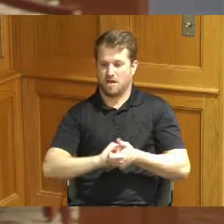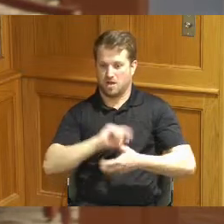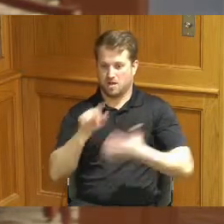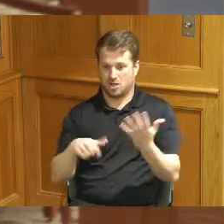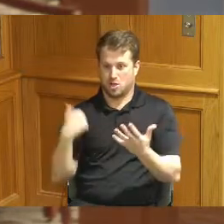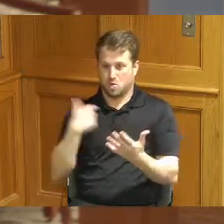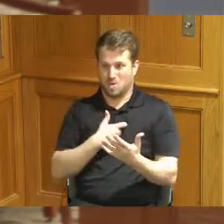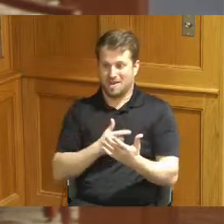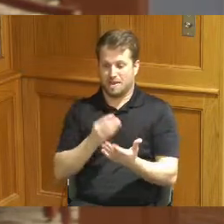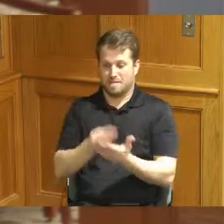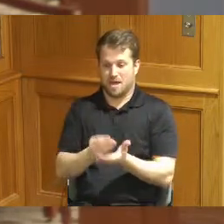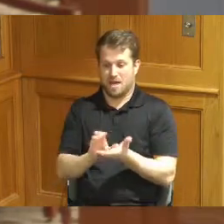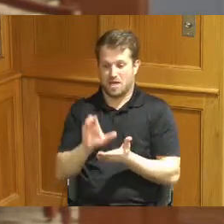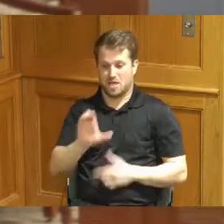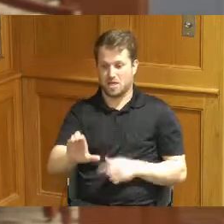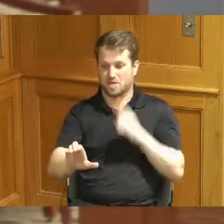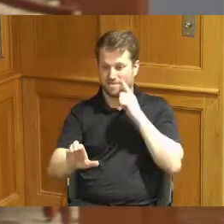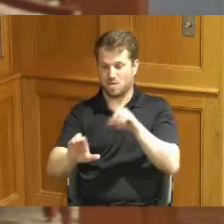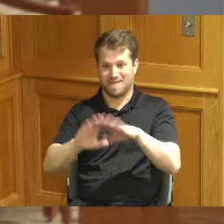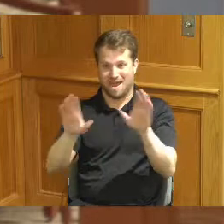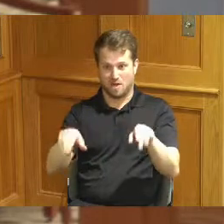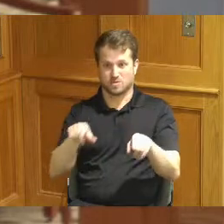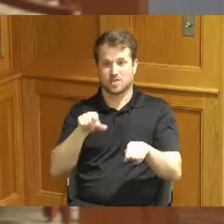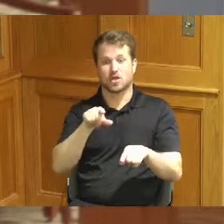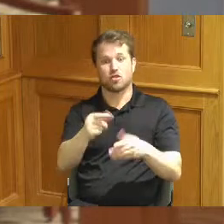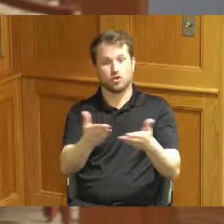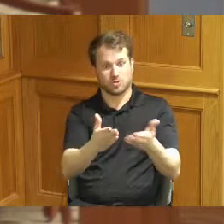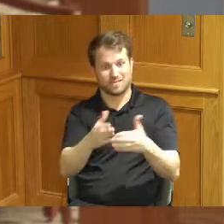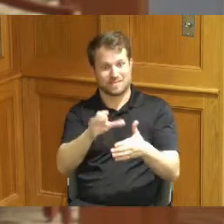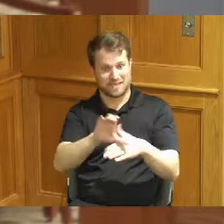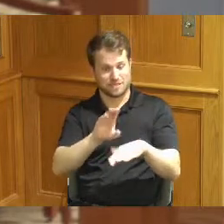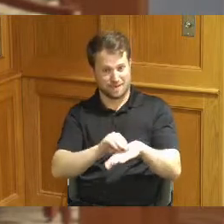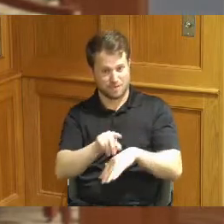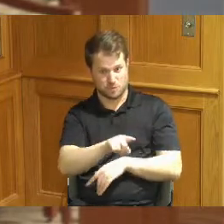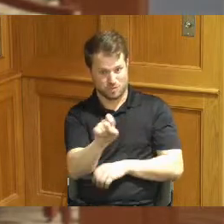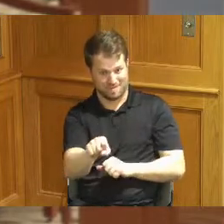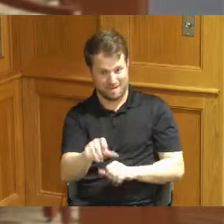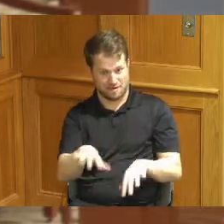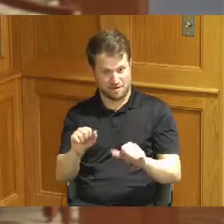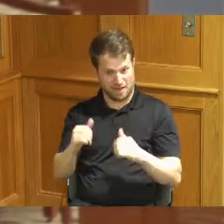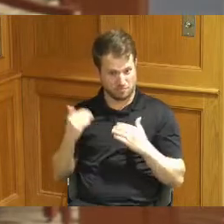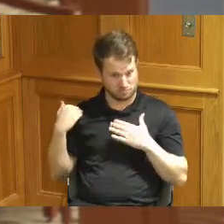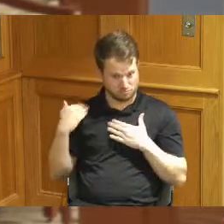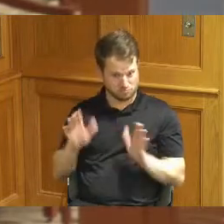you provide the services in case management it sounded great County Prosecutor's office shot